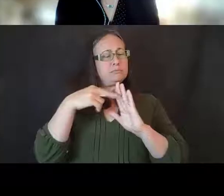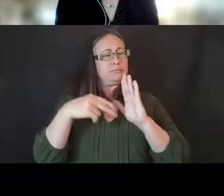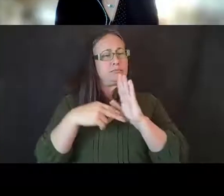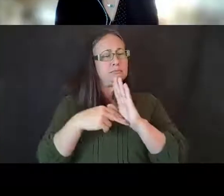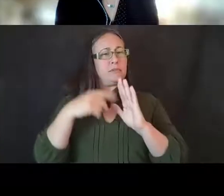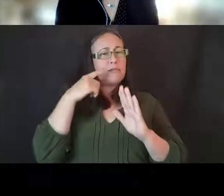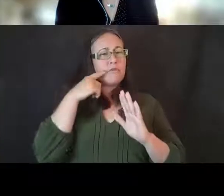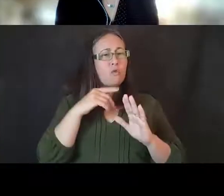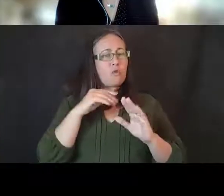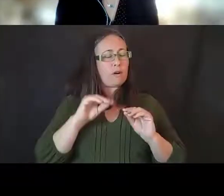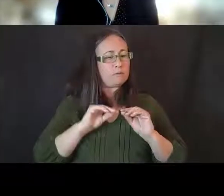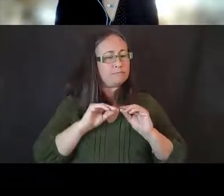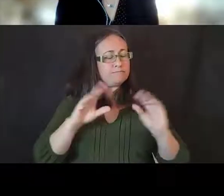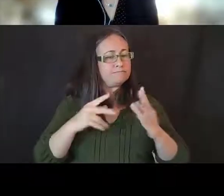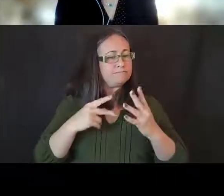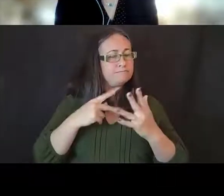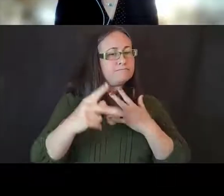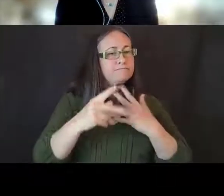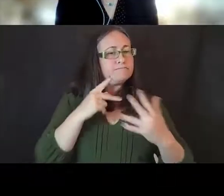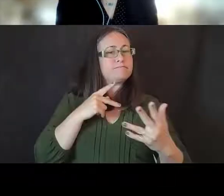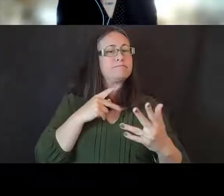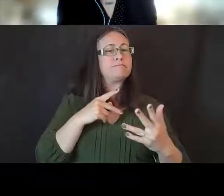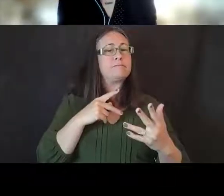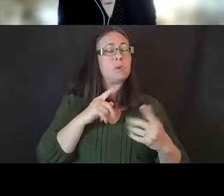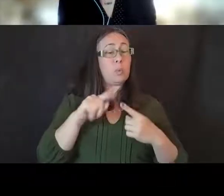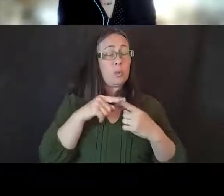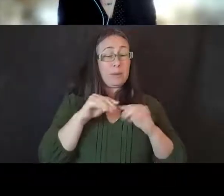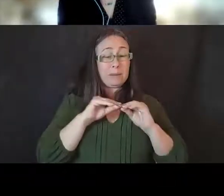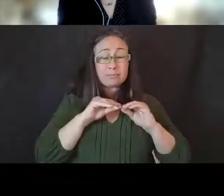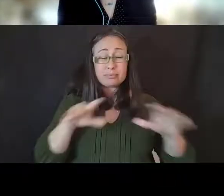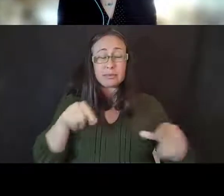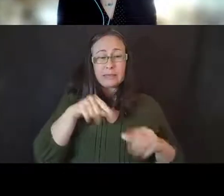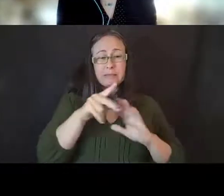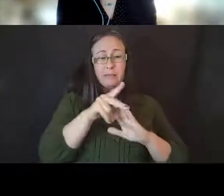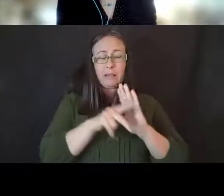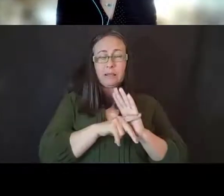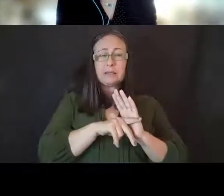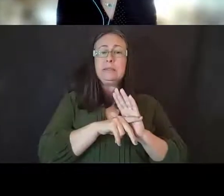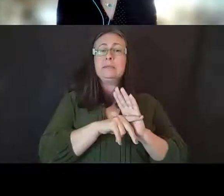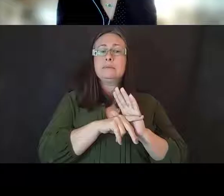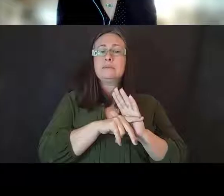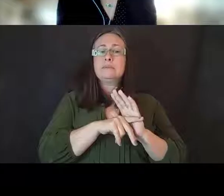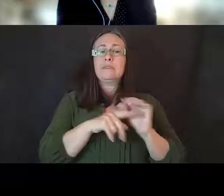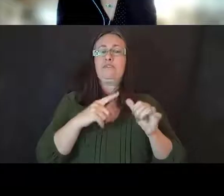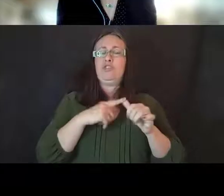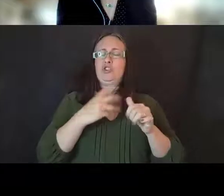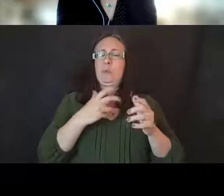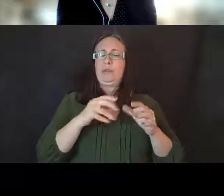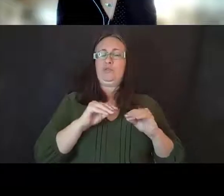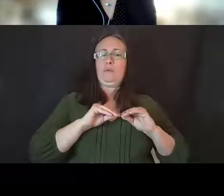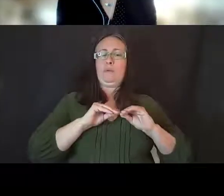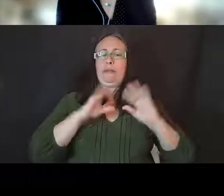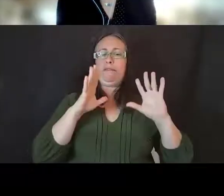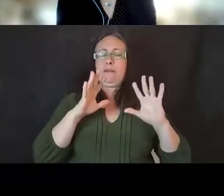when we rolled out this policy, where first we wanted to clarify our long-standing expectation